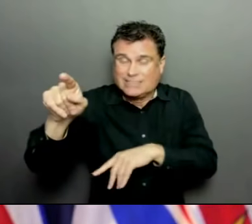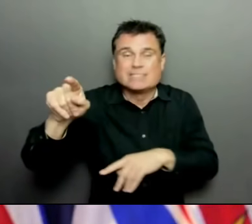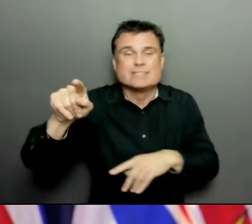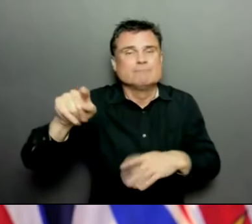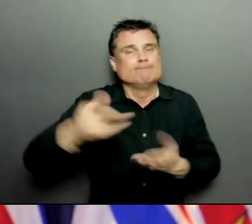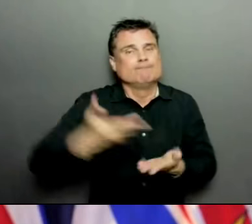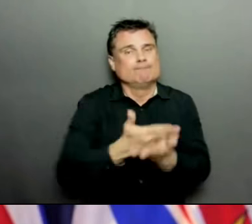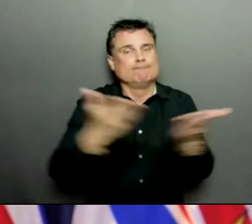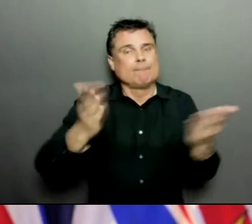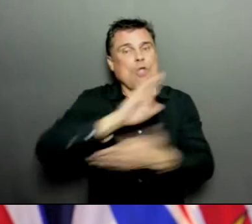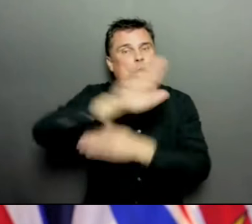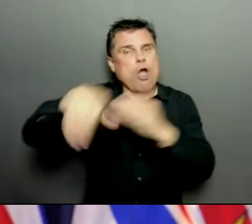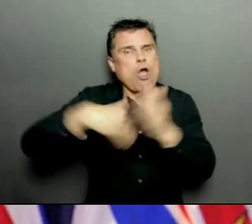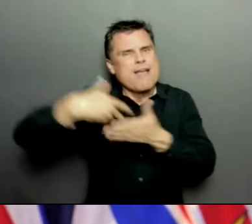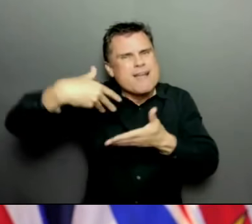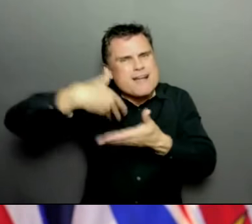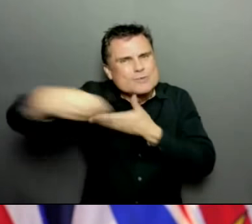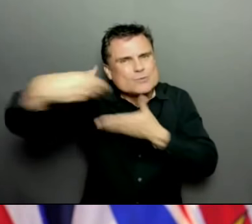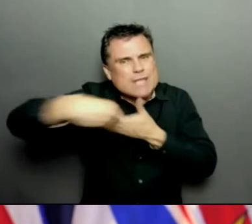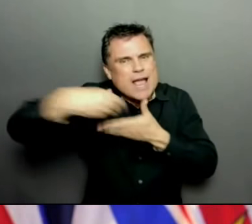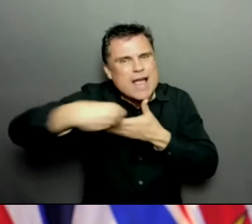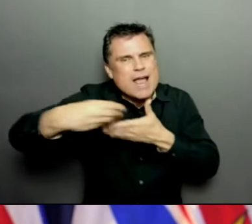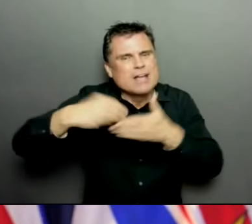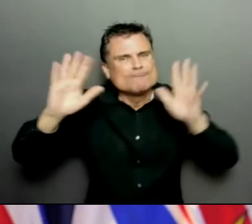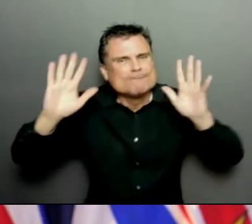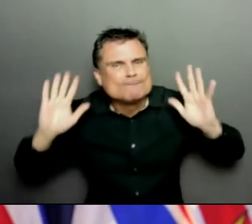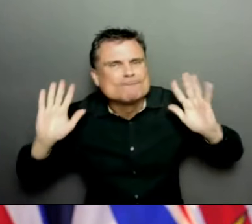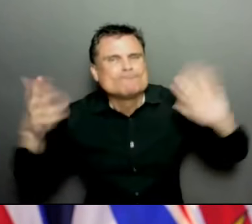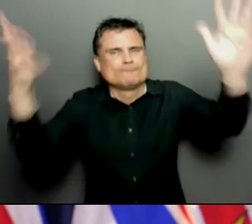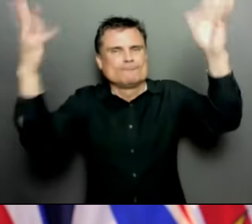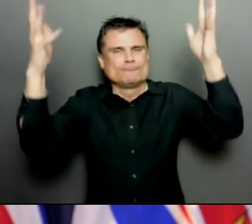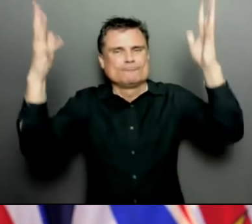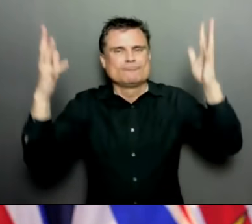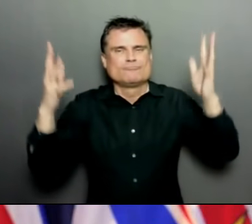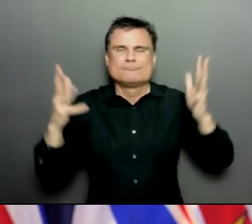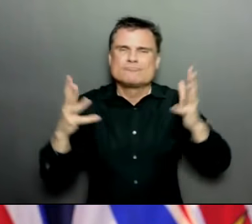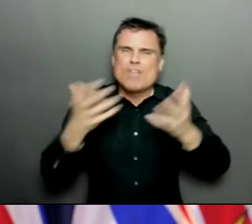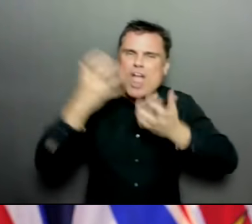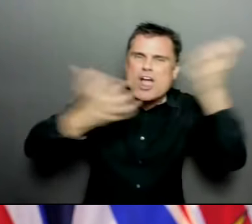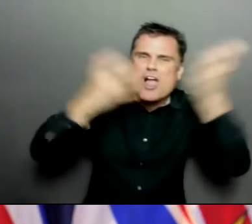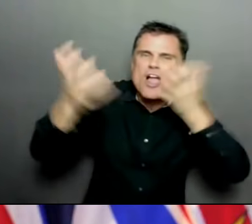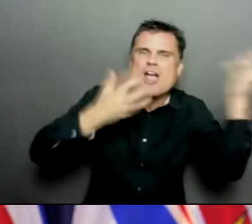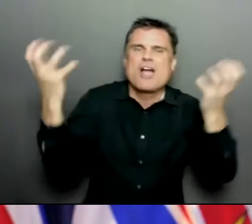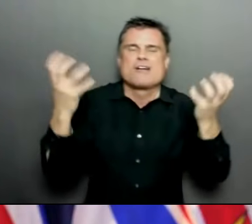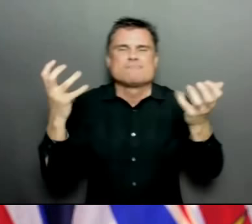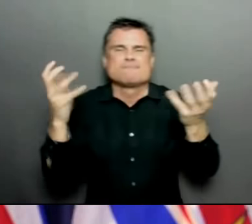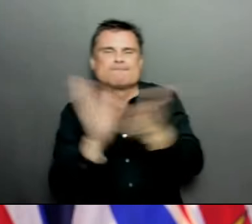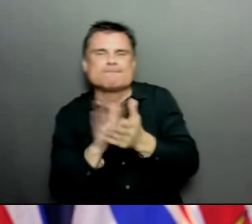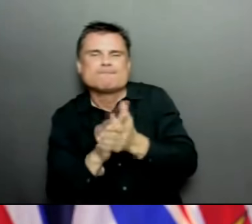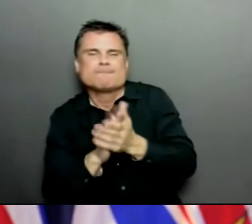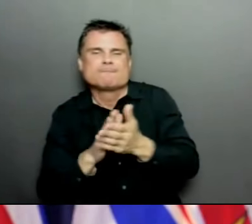December 23 and try to speak especially to let them know how much we support their extraordinary efforts during this difficult